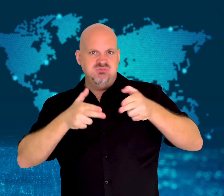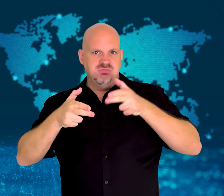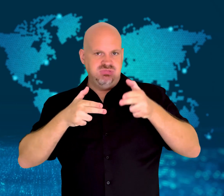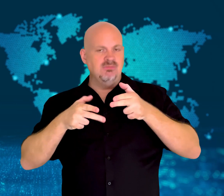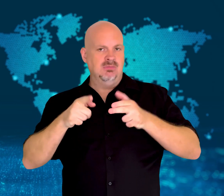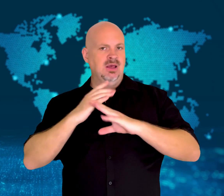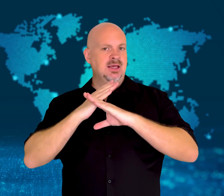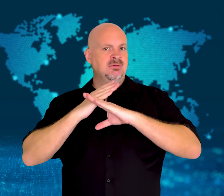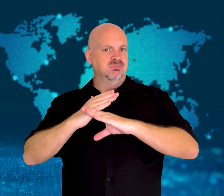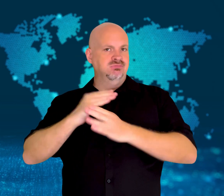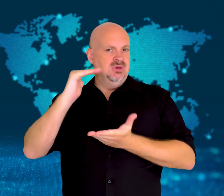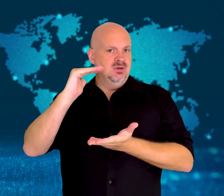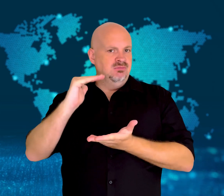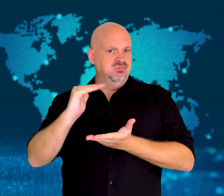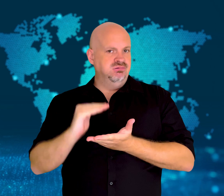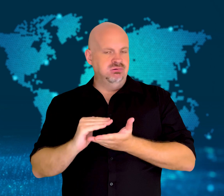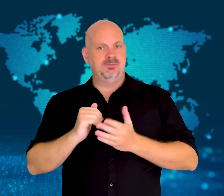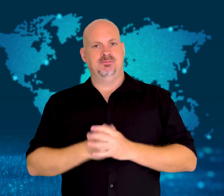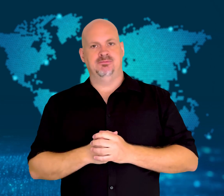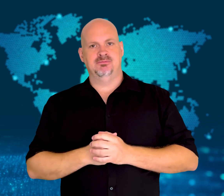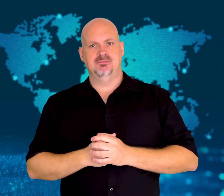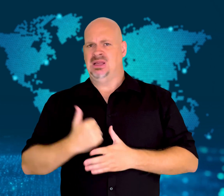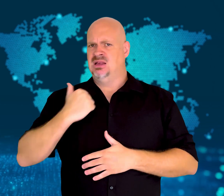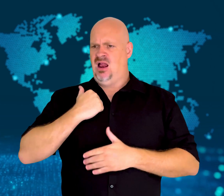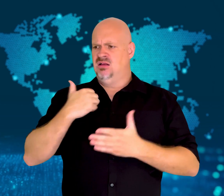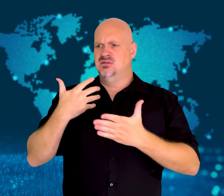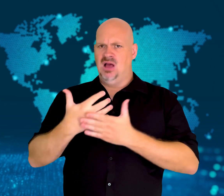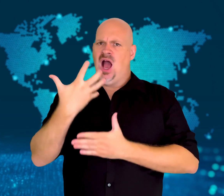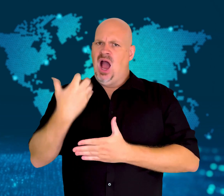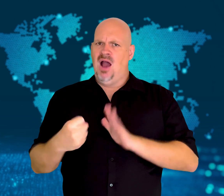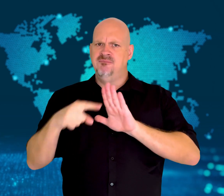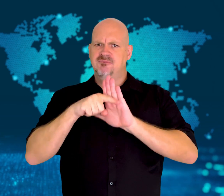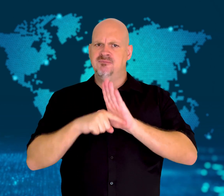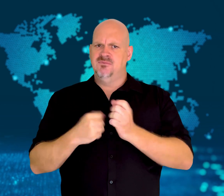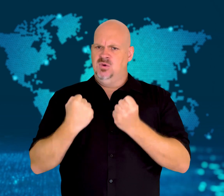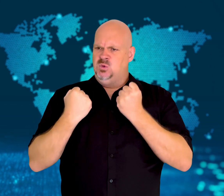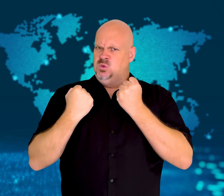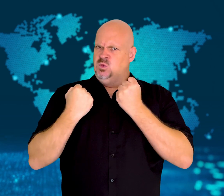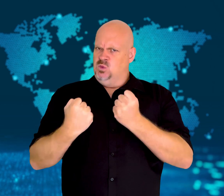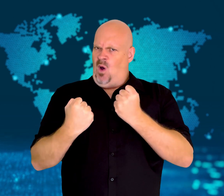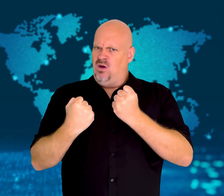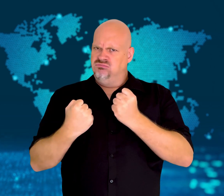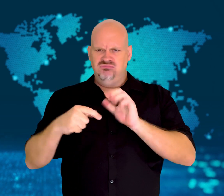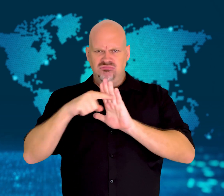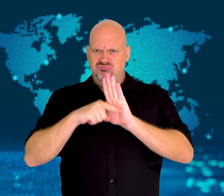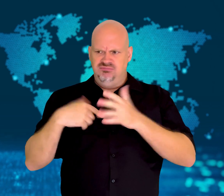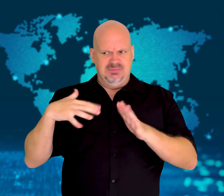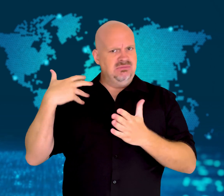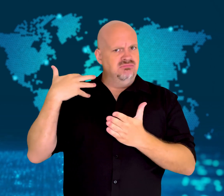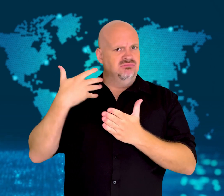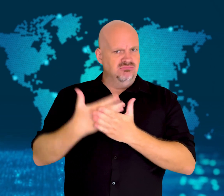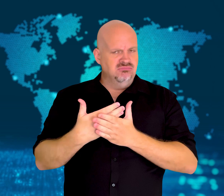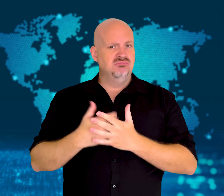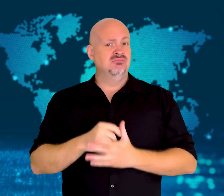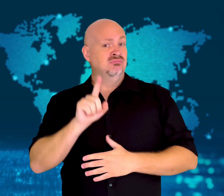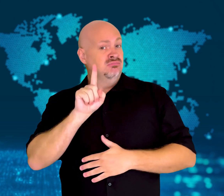Canada already has strong gun laws, but its gun homicide rate is higher than